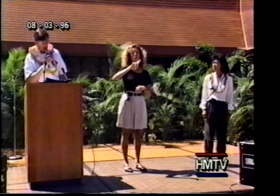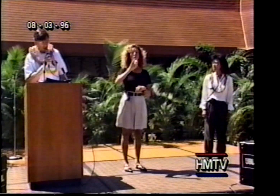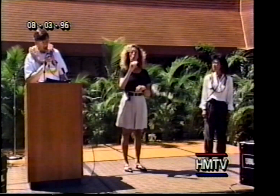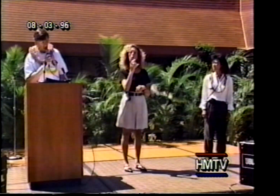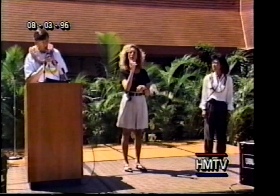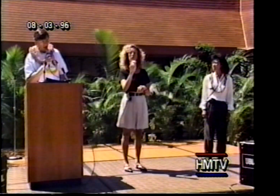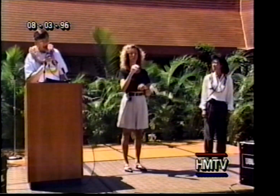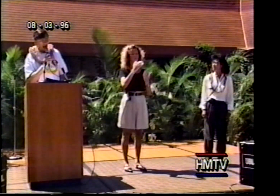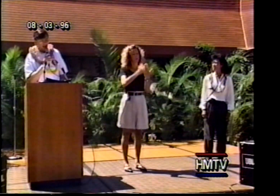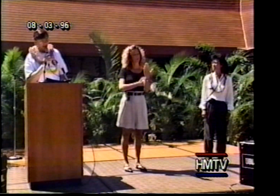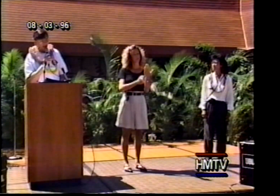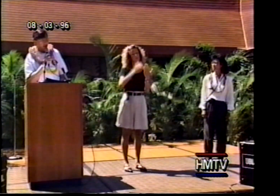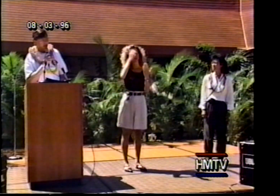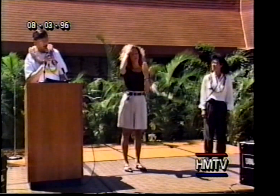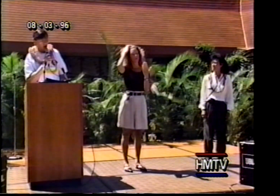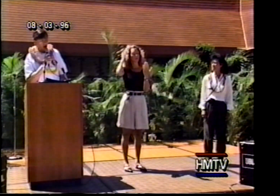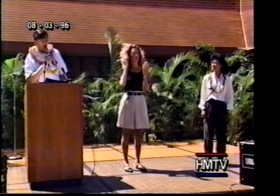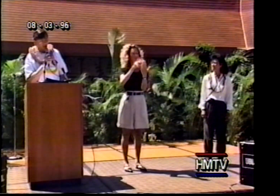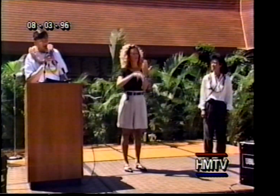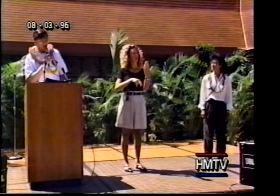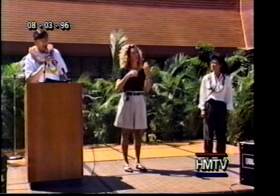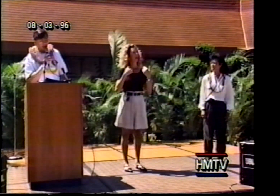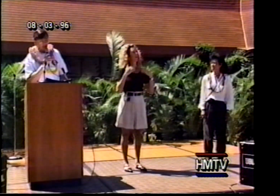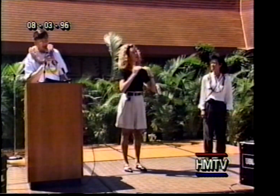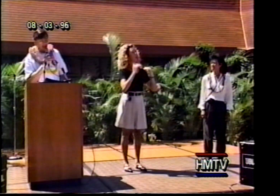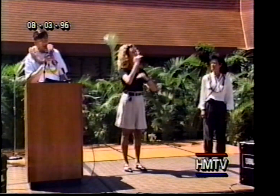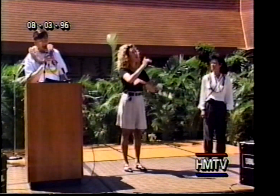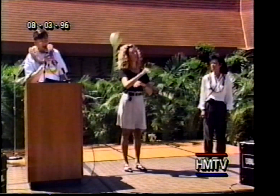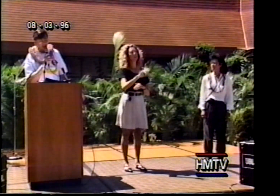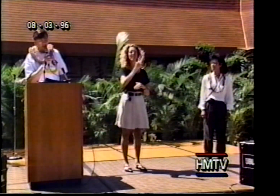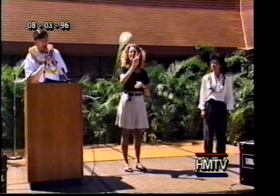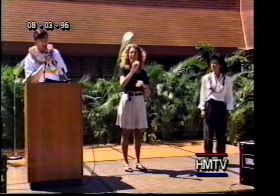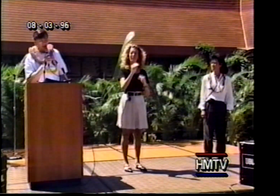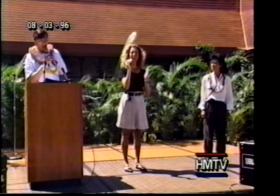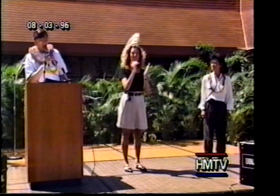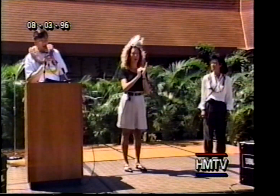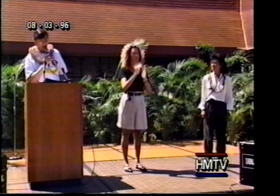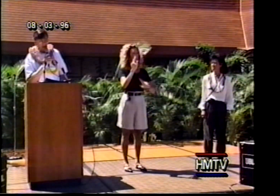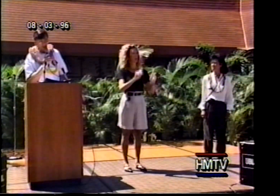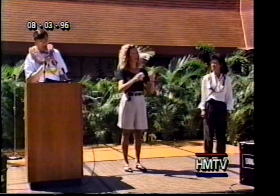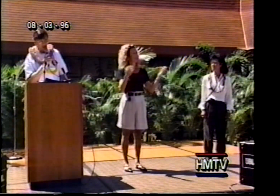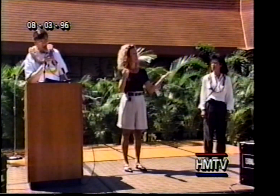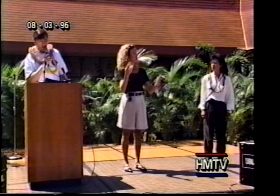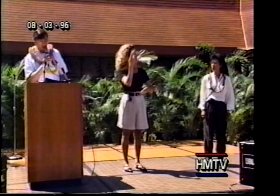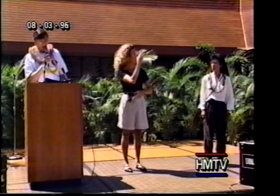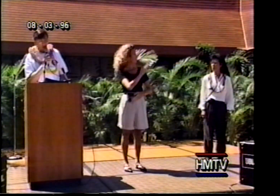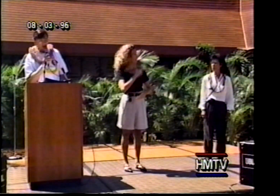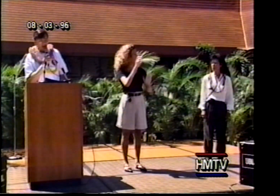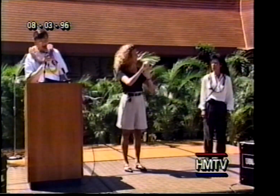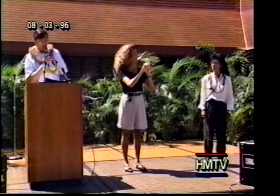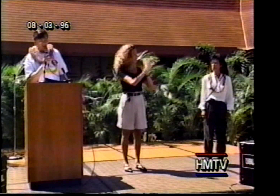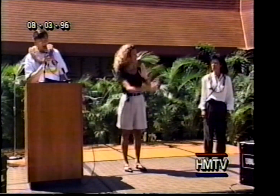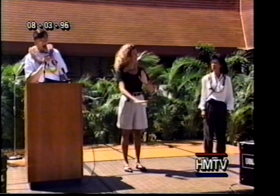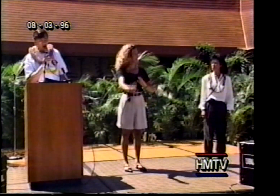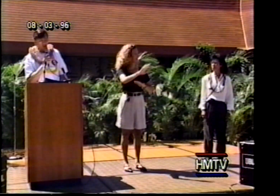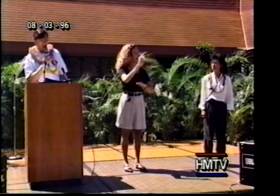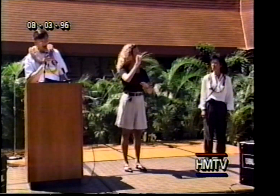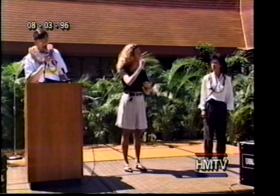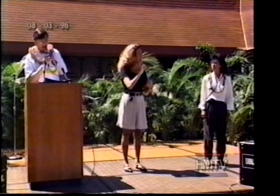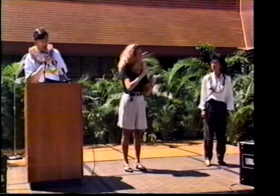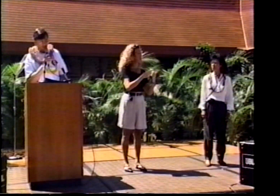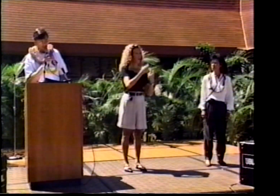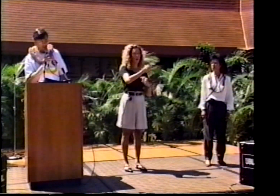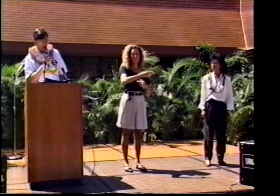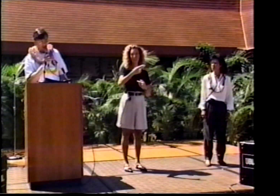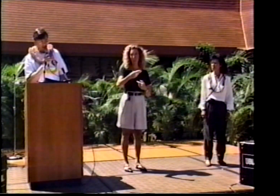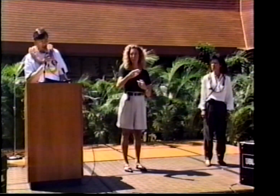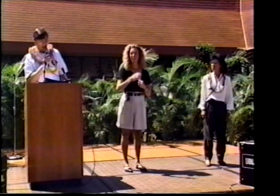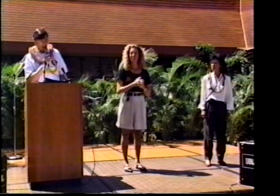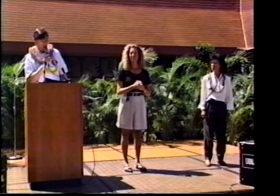“Whereas there are over 70,000 people in Hawaii who are deaf or hard of hearing, and